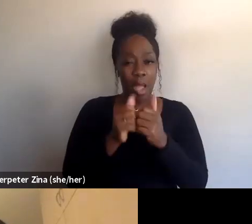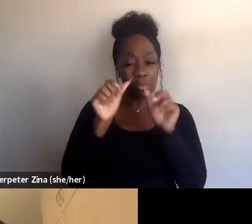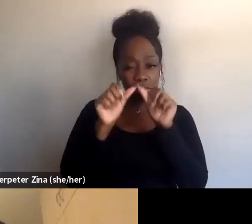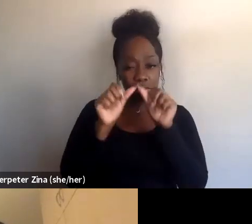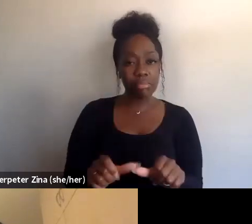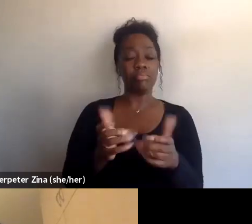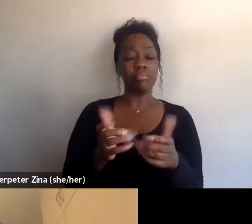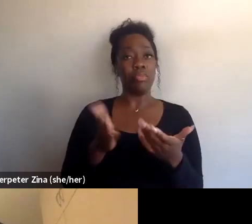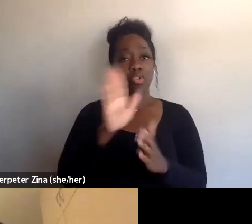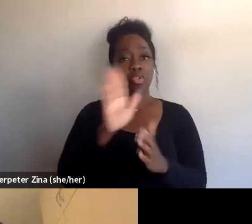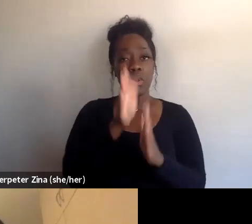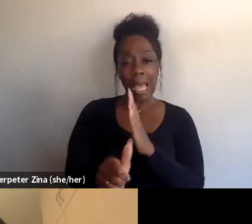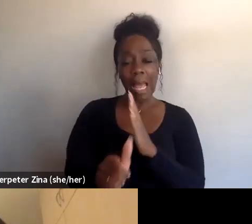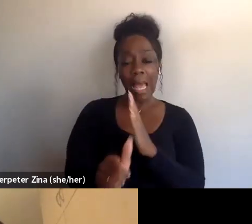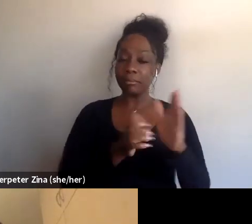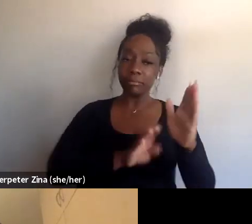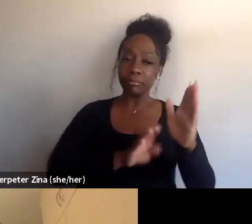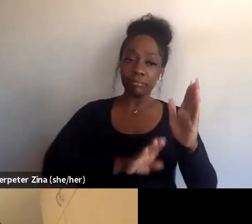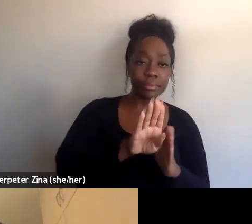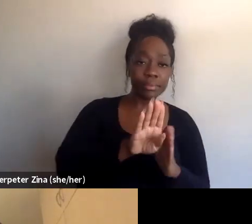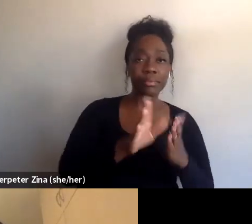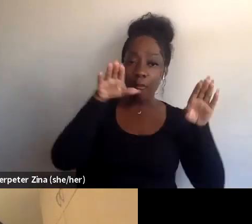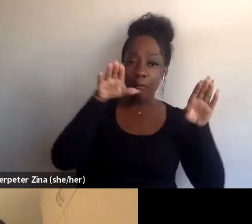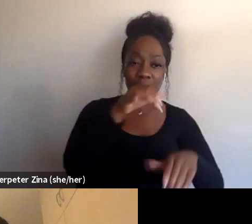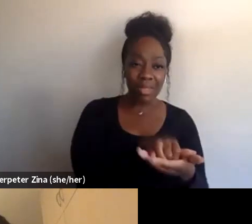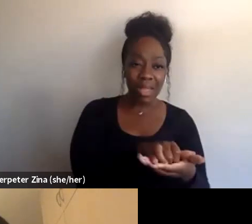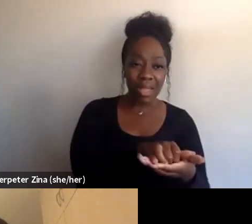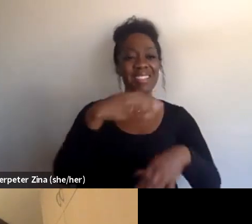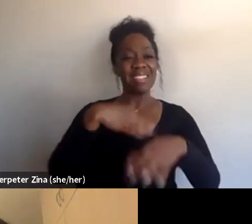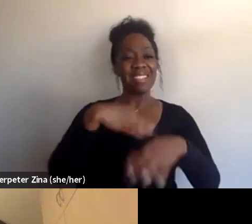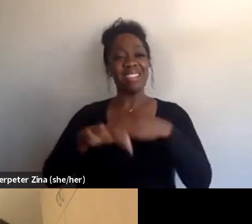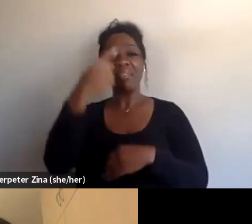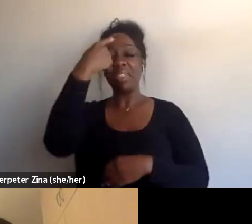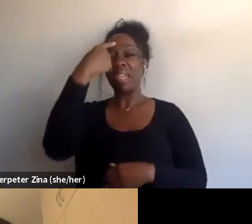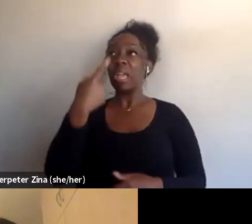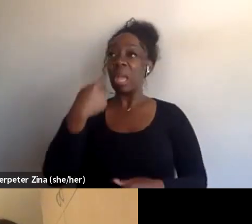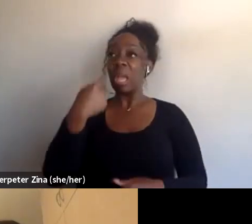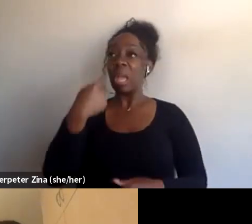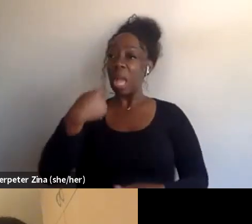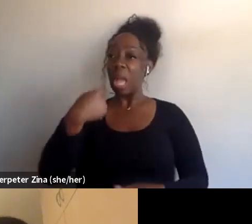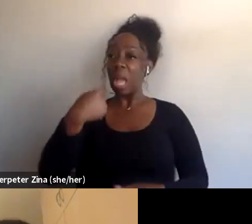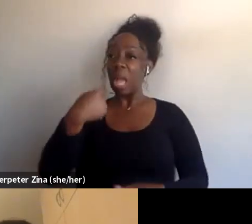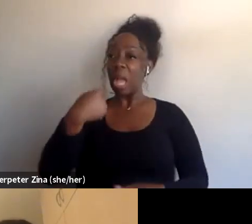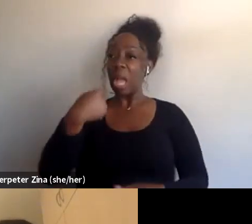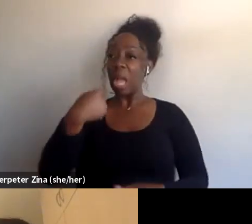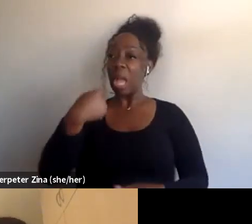as opposed to continuously being subjected to this idea of, okay, so I'm a female and so I'm a female director and so that means something